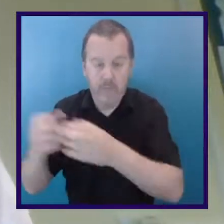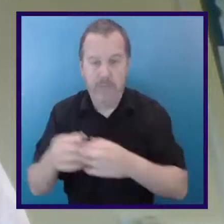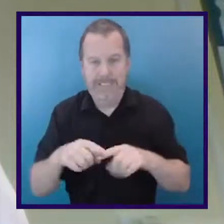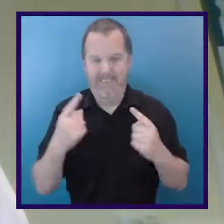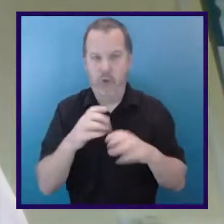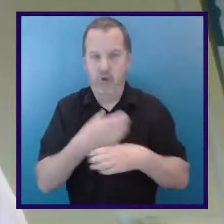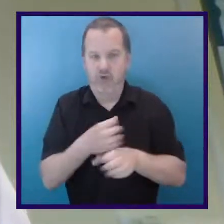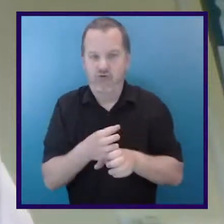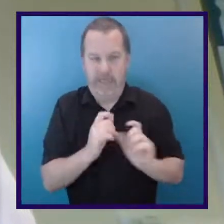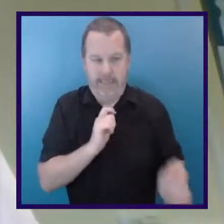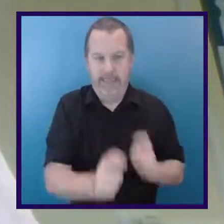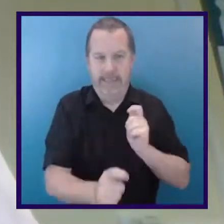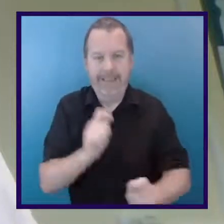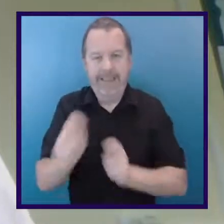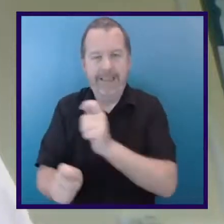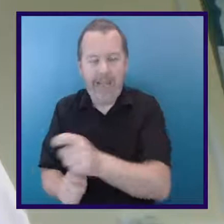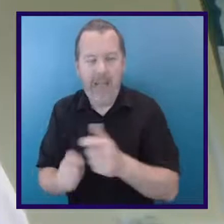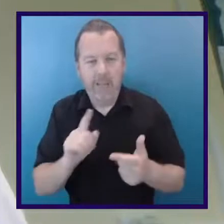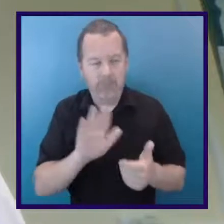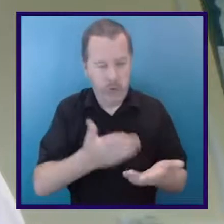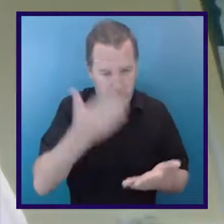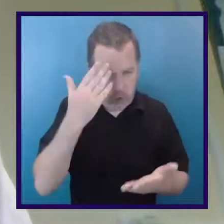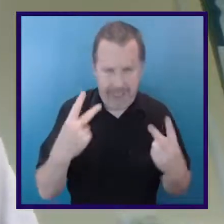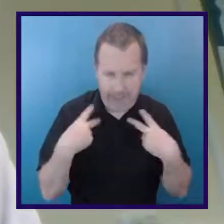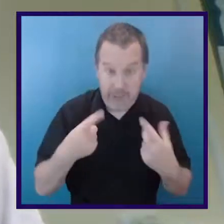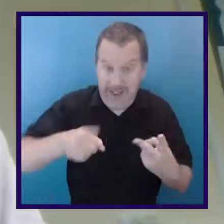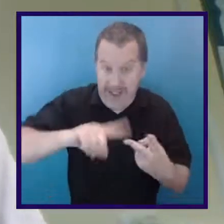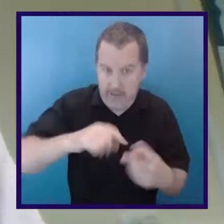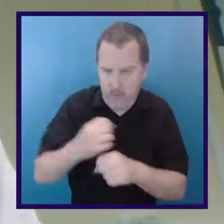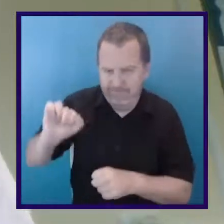get different country of visitors, and it learned a little bit about the country as